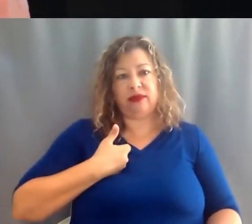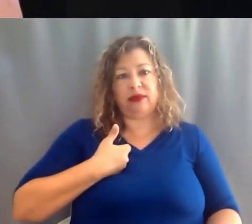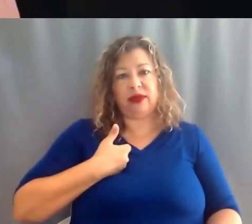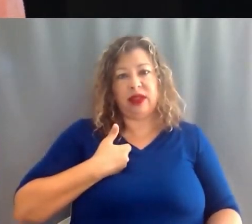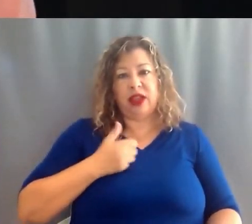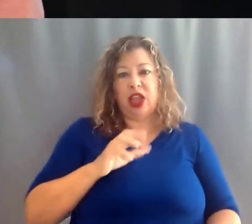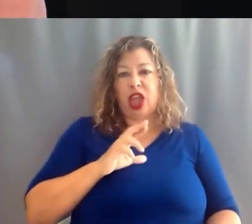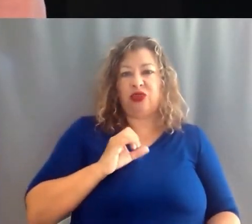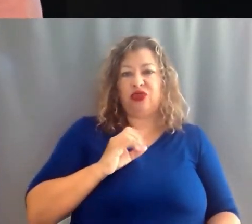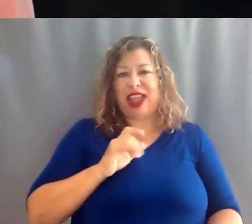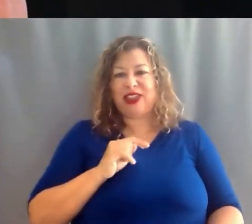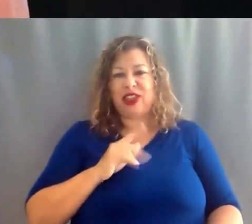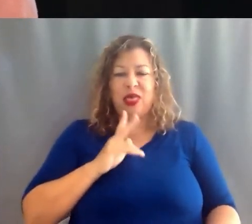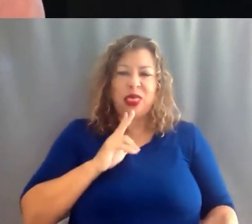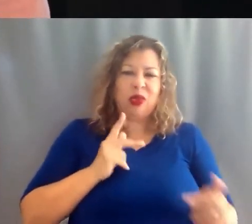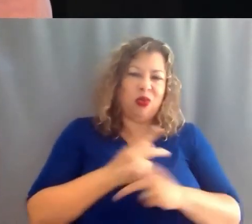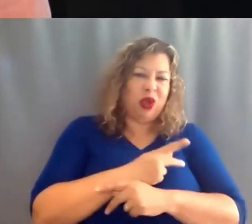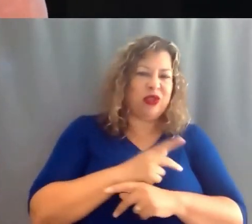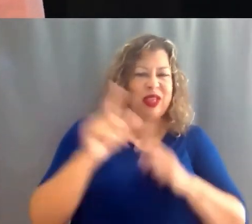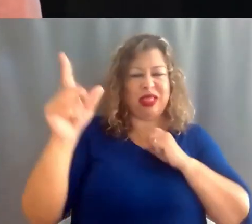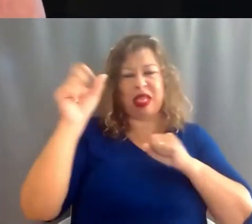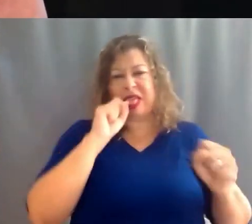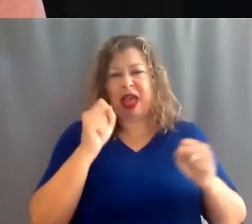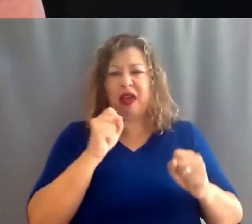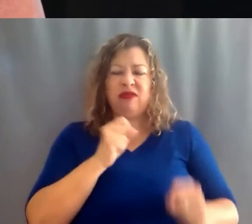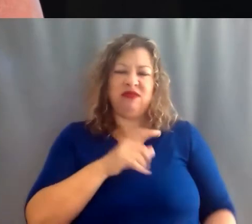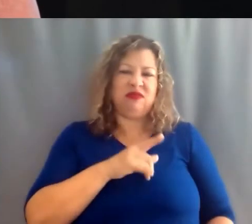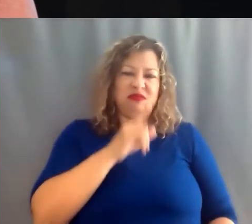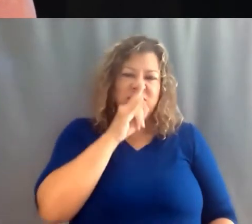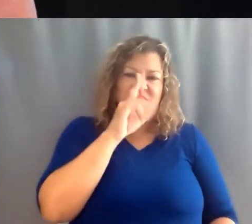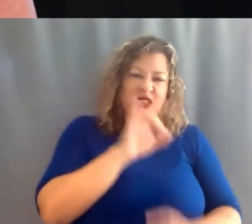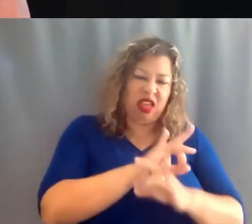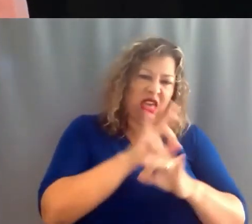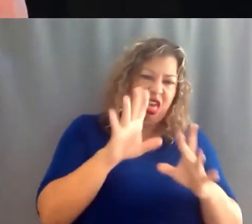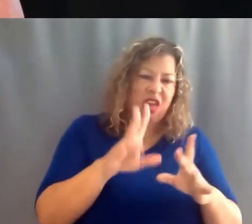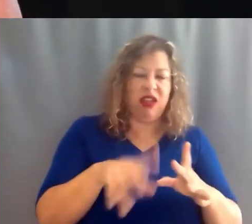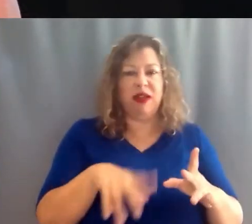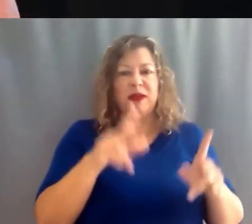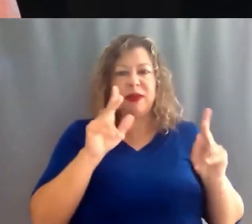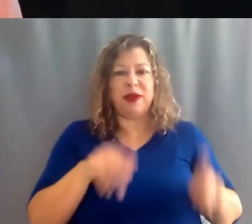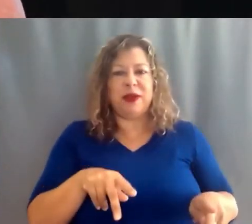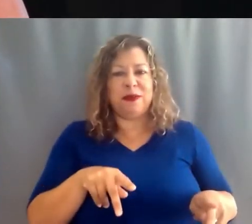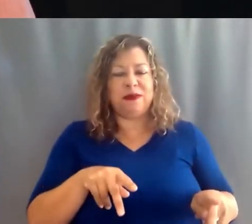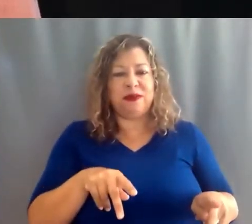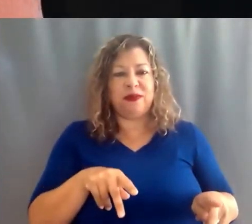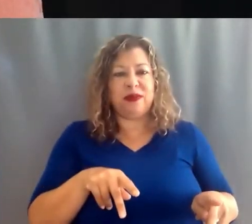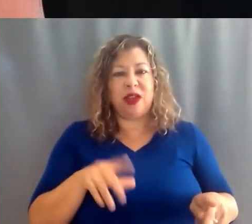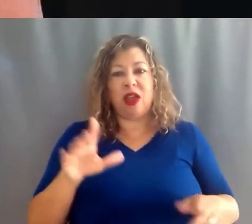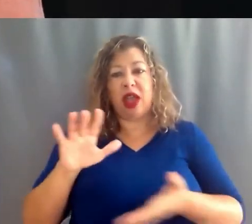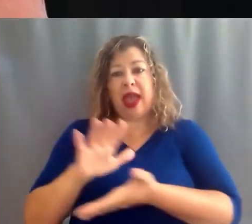selves, the obnoxious selves, the selves that we don't let in. And our academic selves are the polished selves that